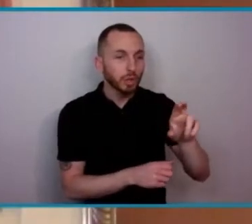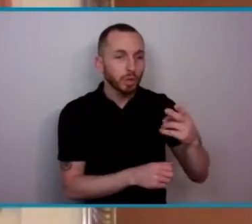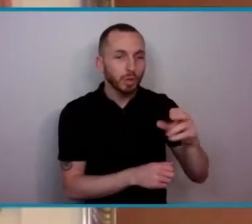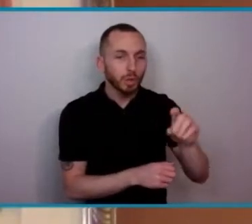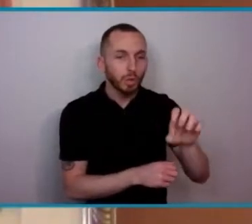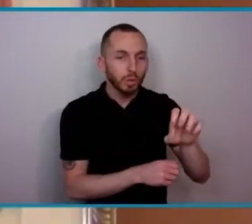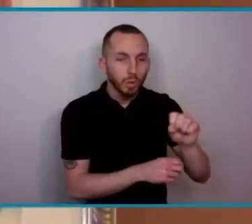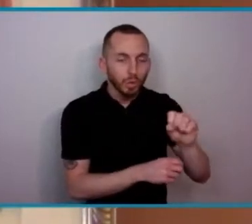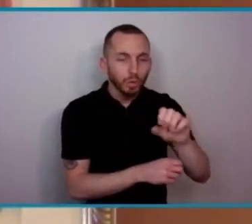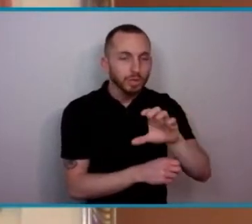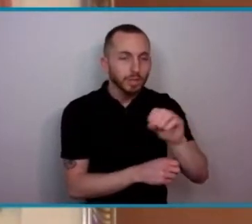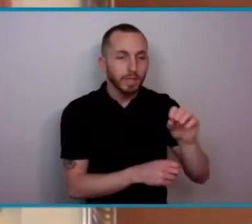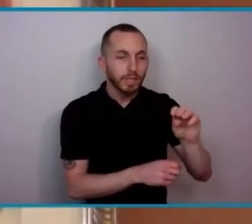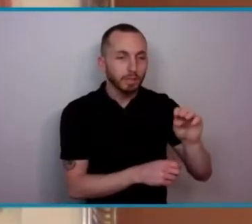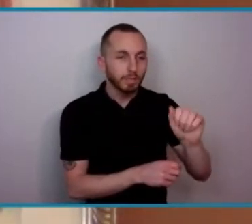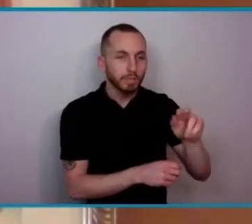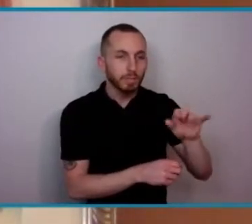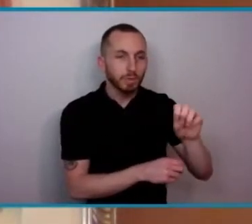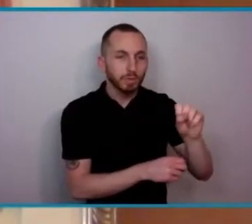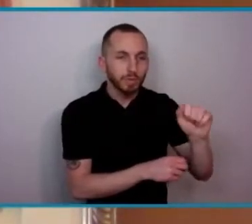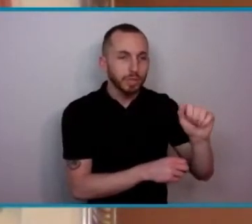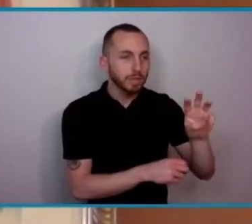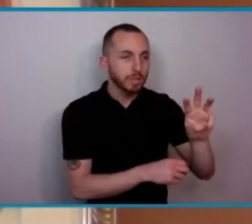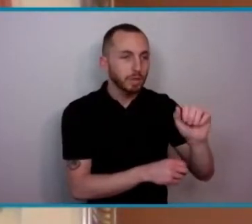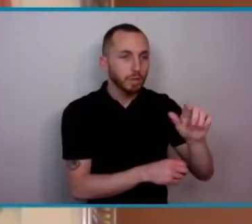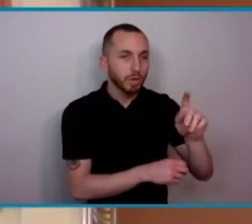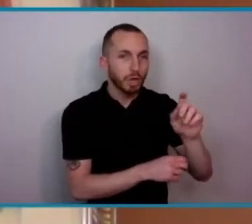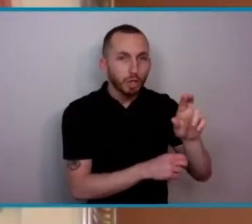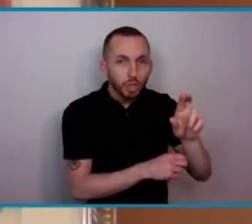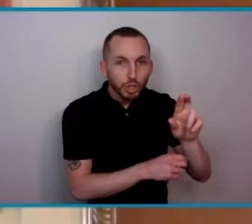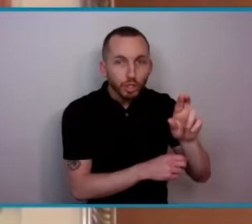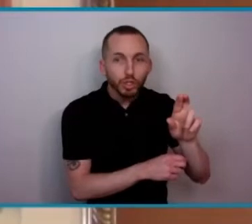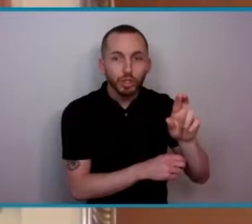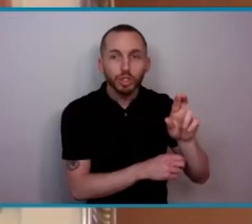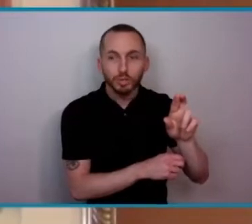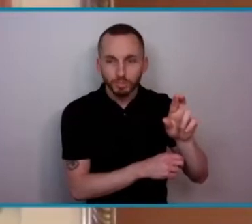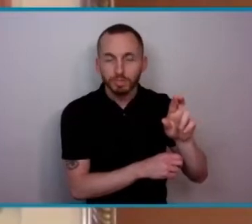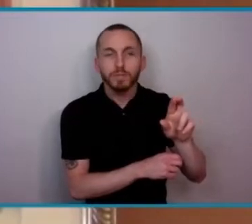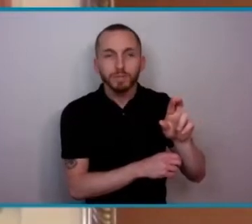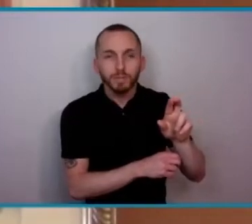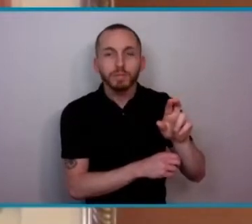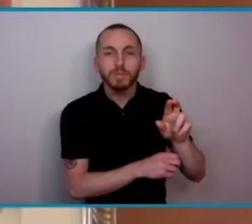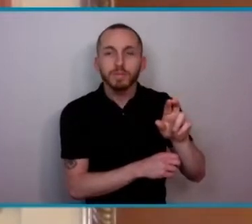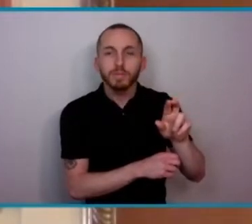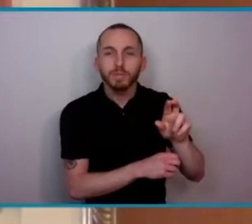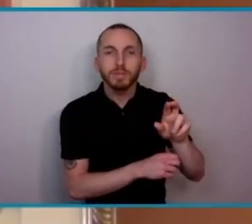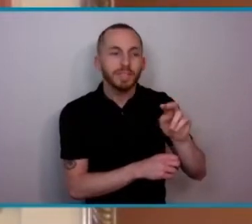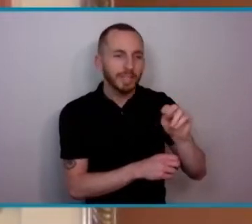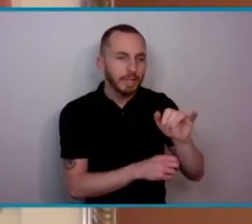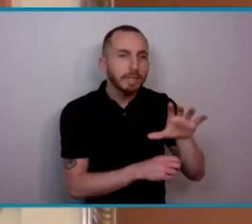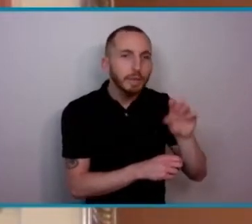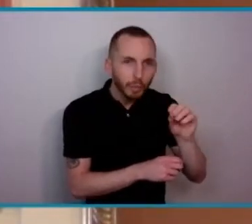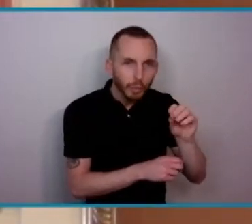along with Adrienne Stamper and Andy Srikanchana, Janell Sosa, and Kaylee Scott, along with